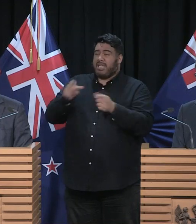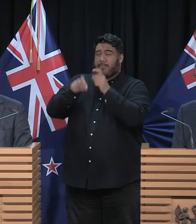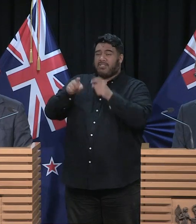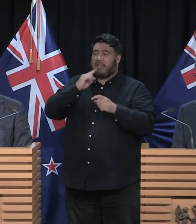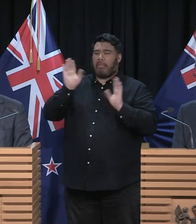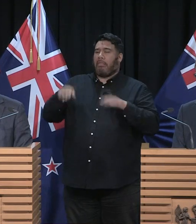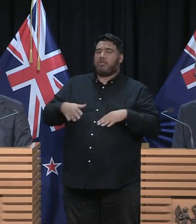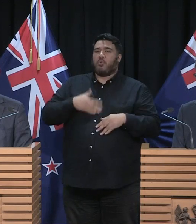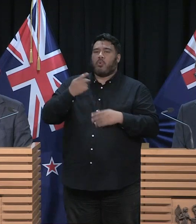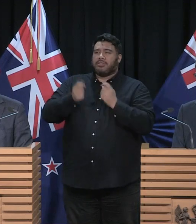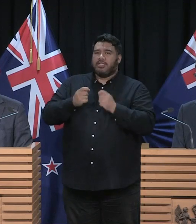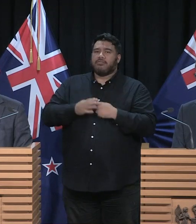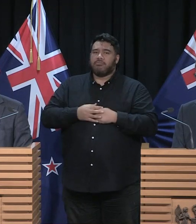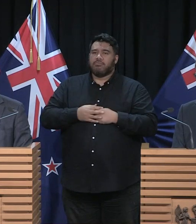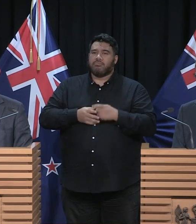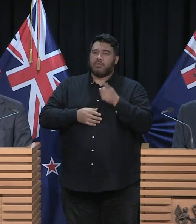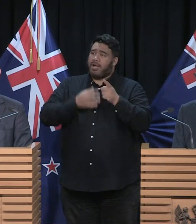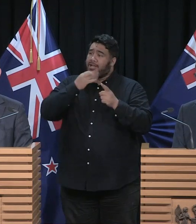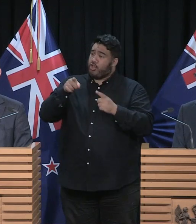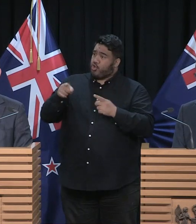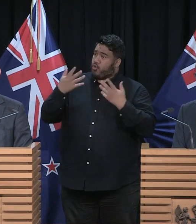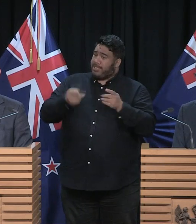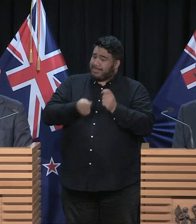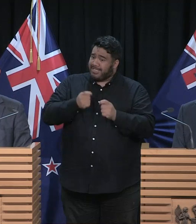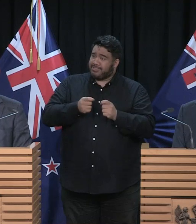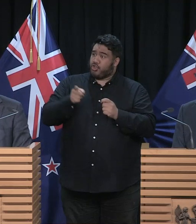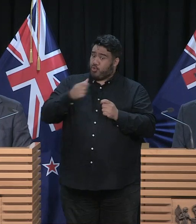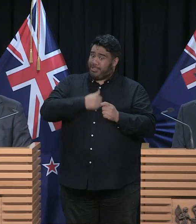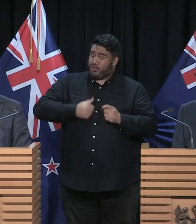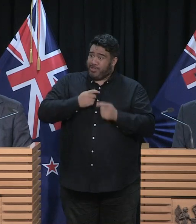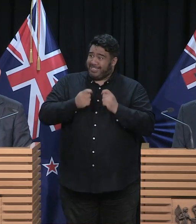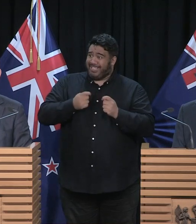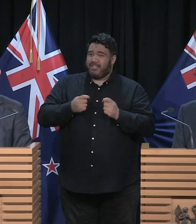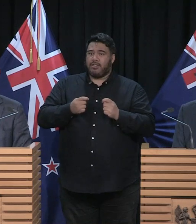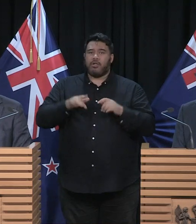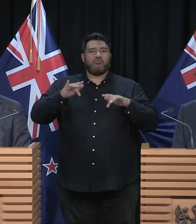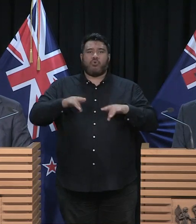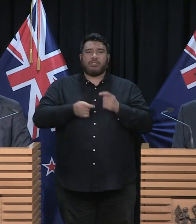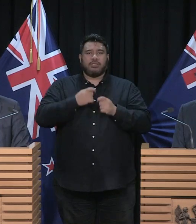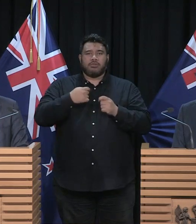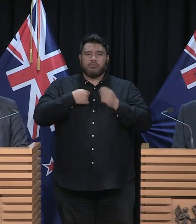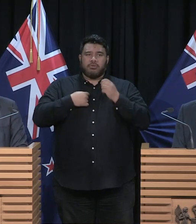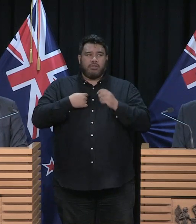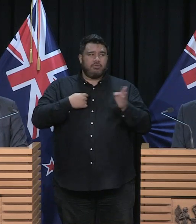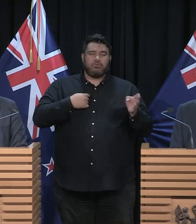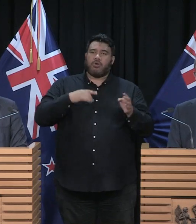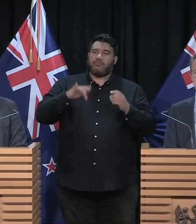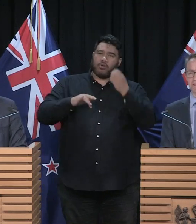survey of the GPs indicated that they were experiencing resistance. Have you had a test? If so,